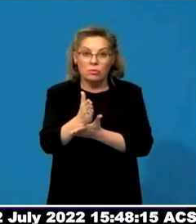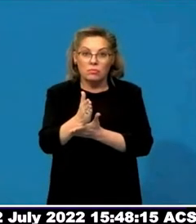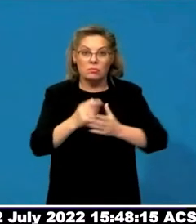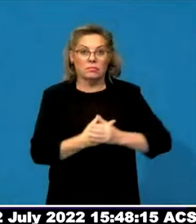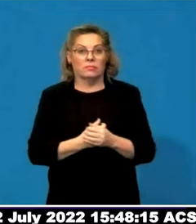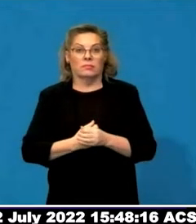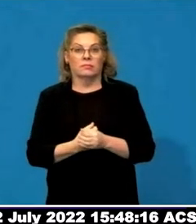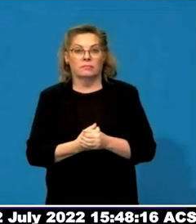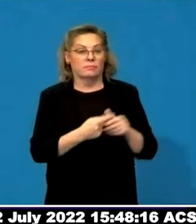Yes.